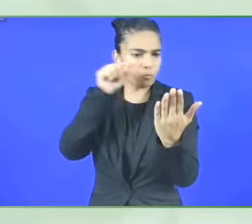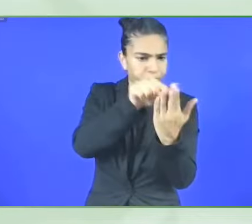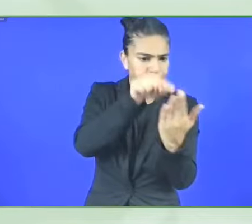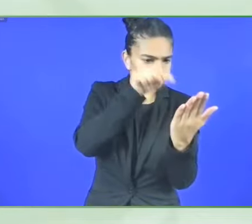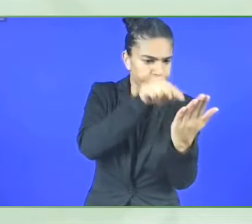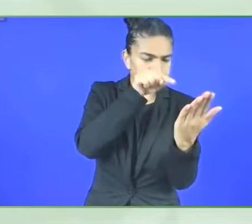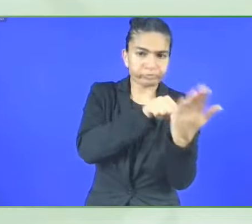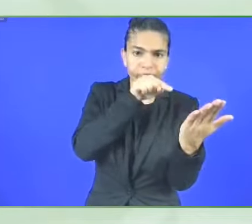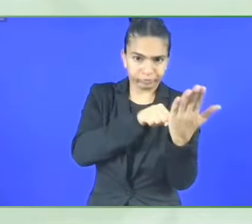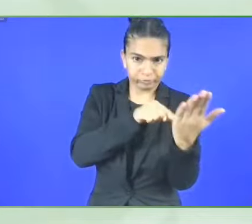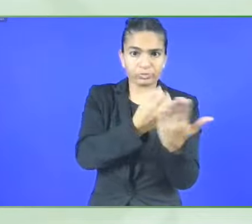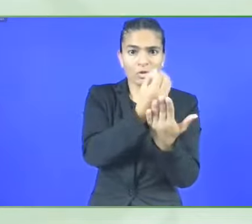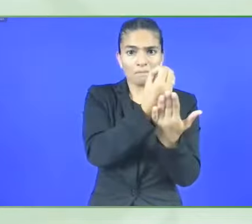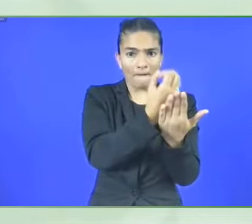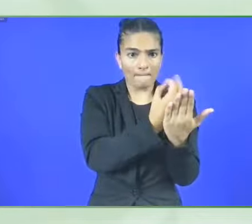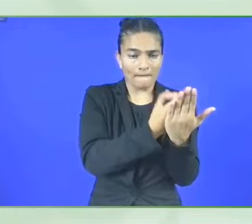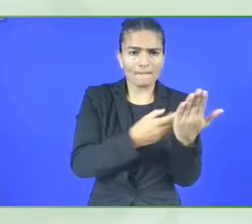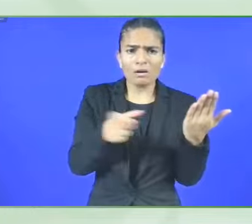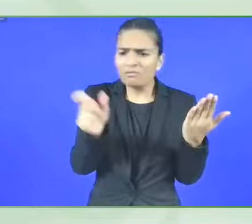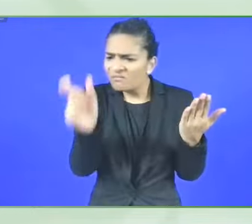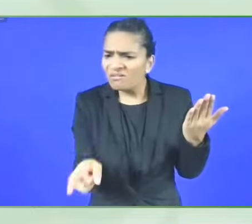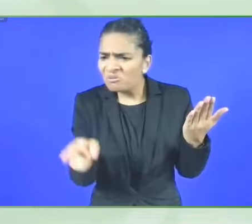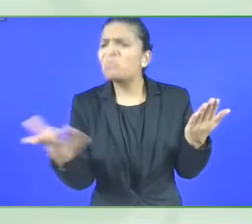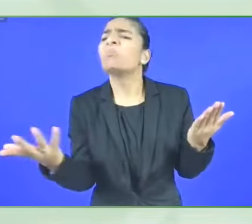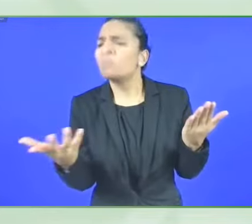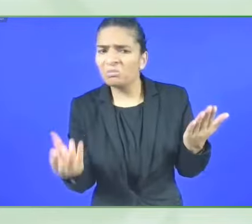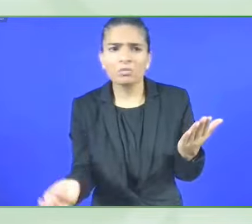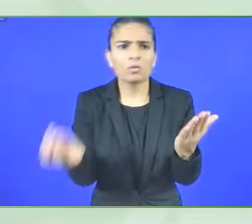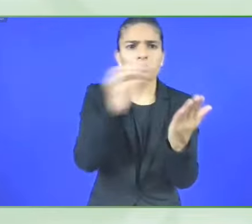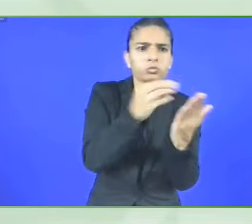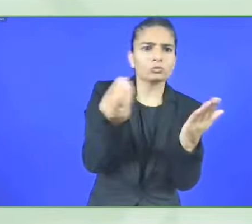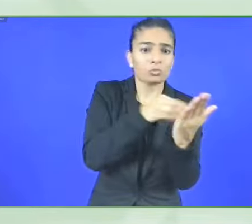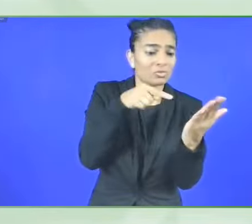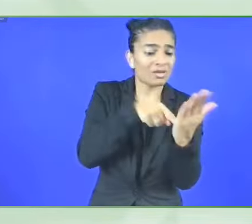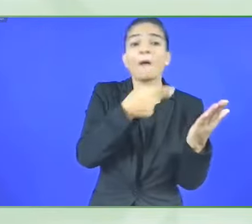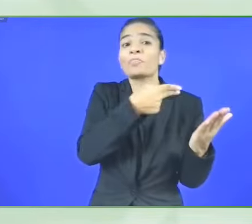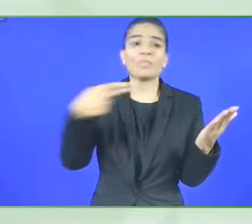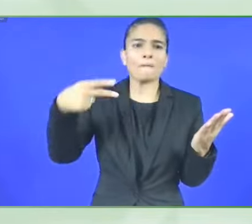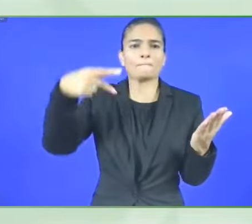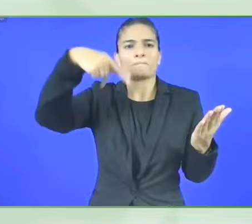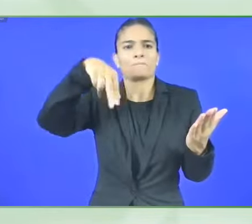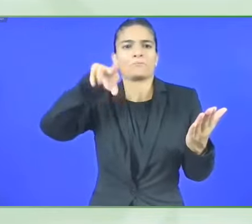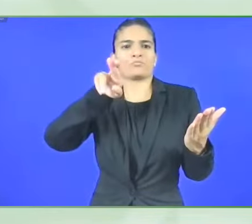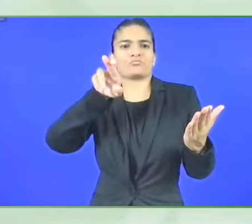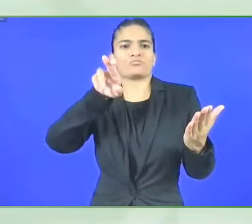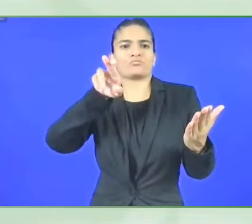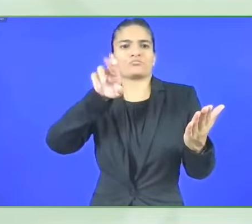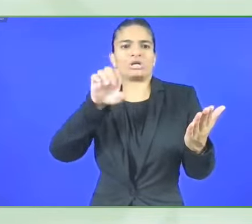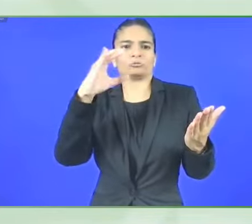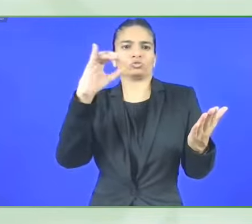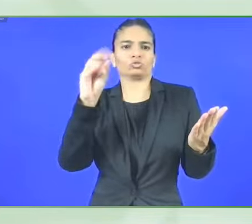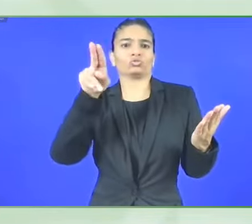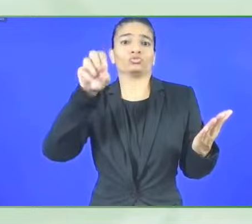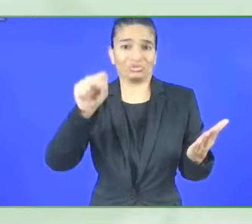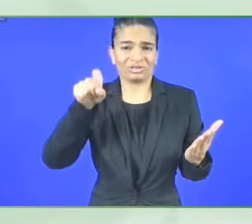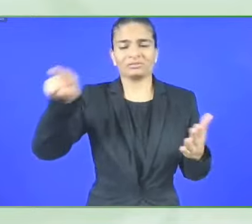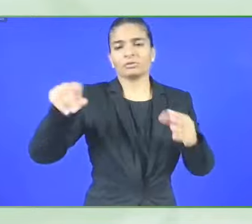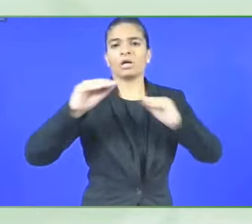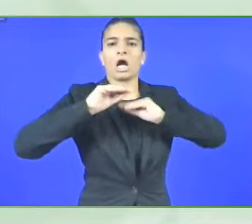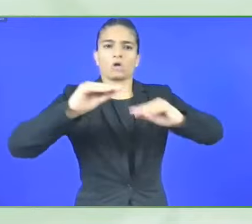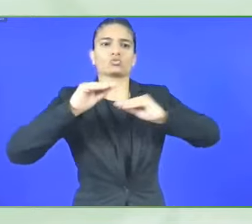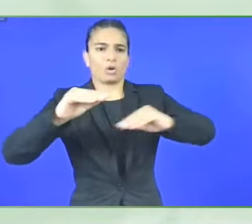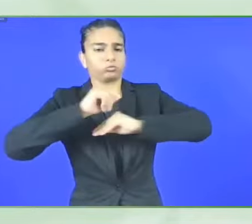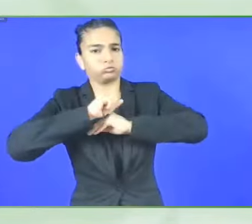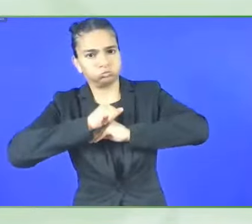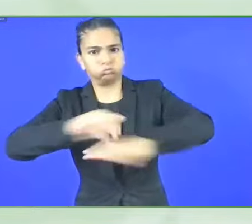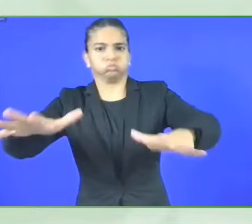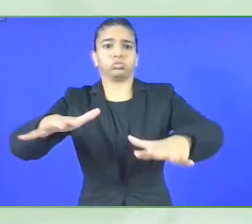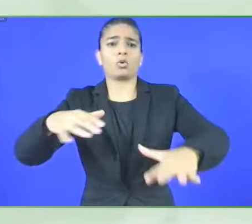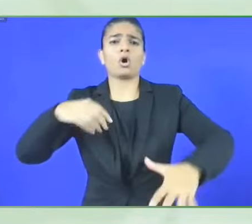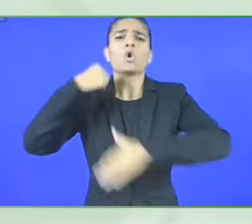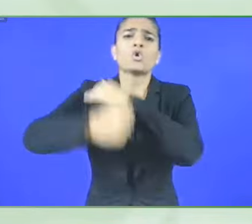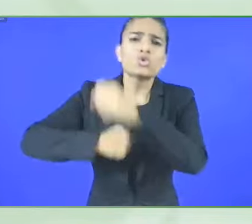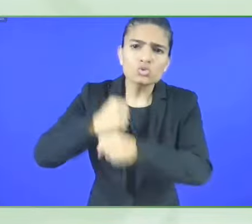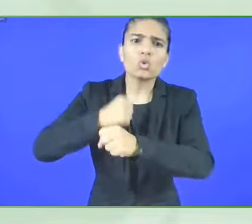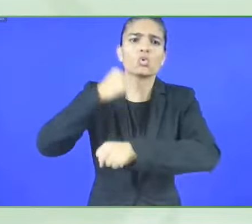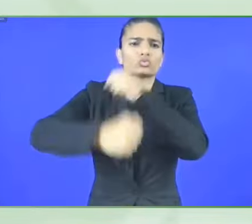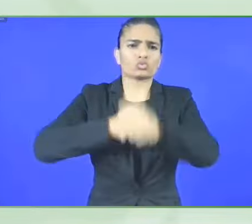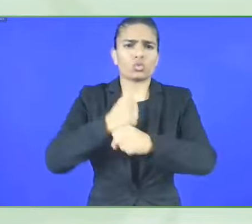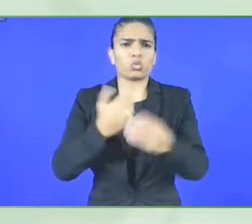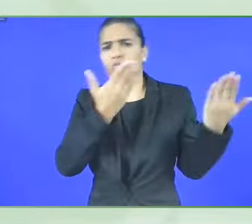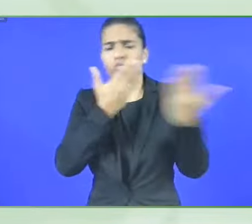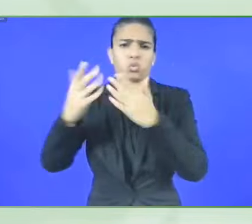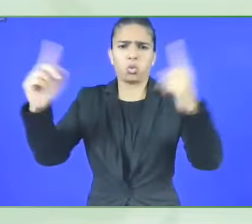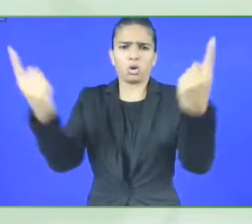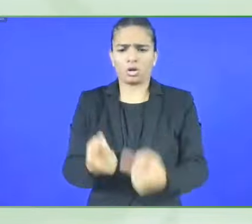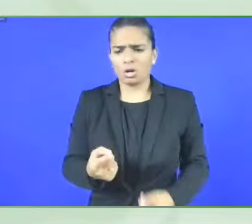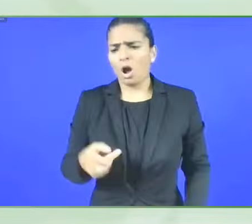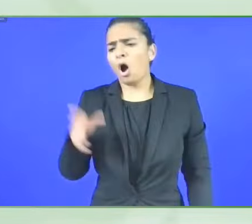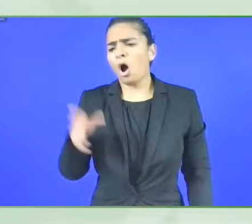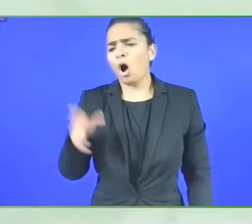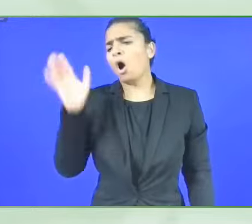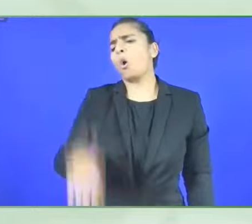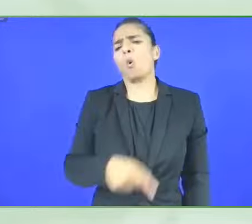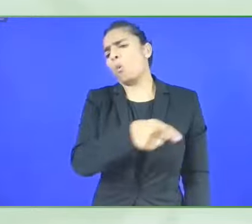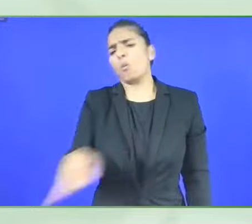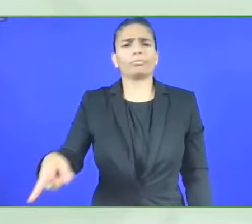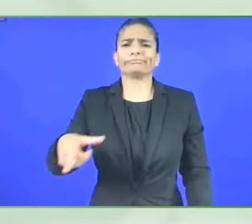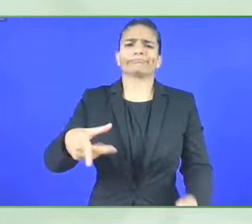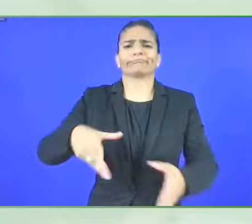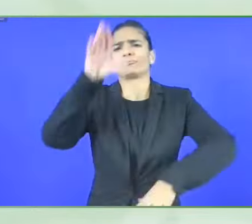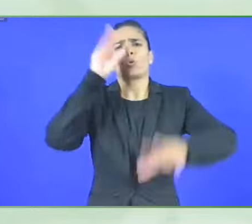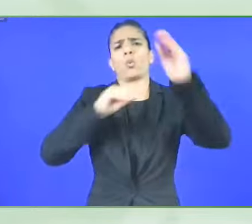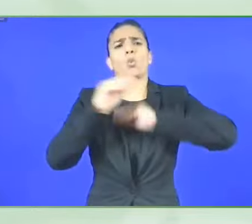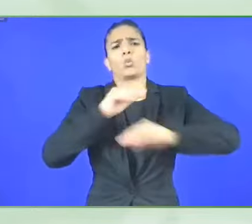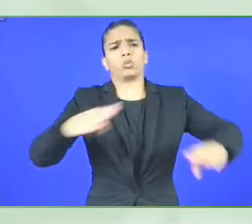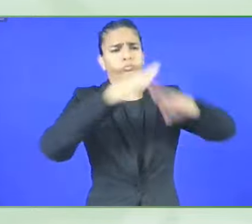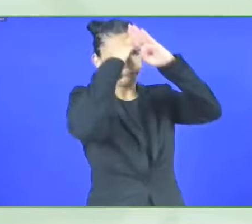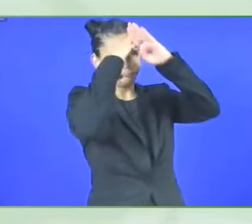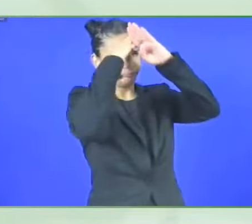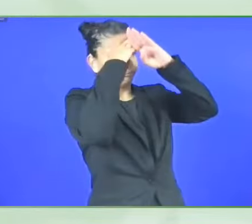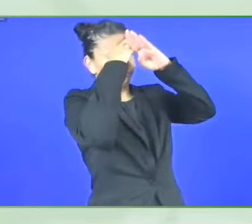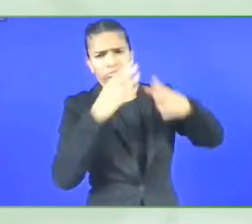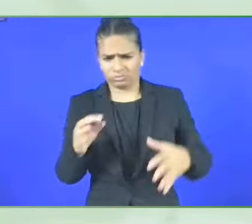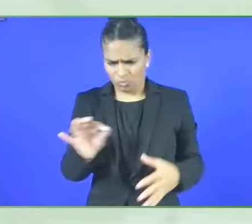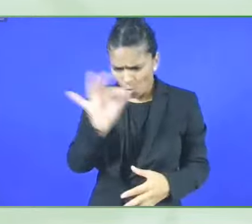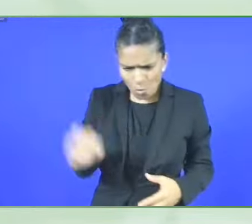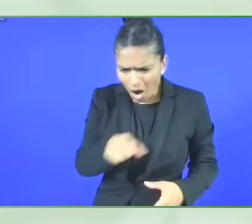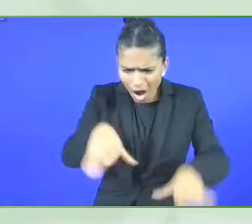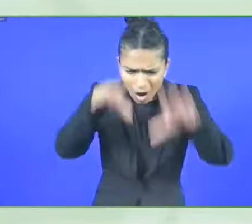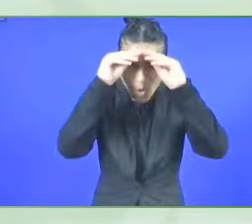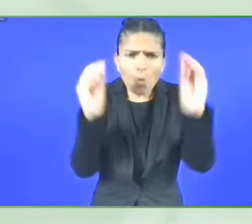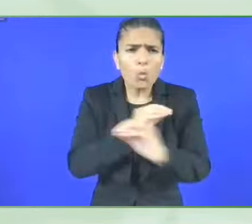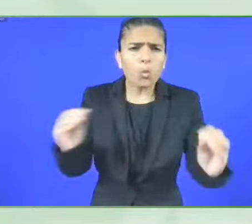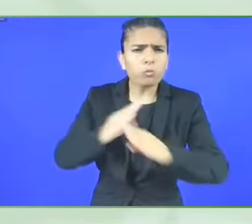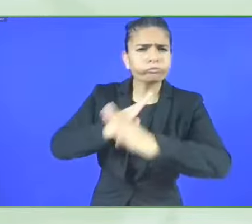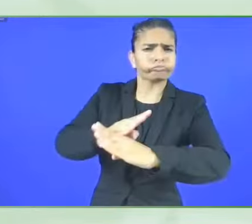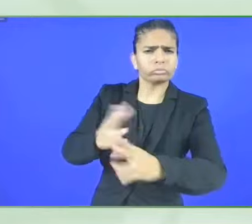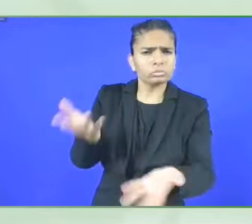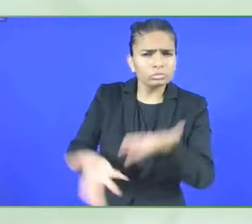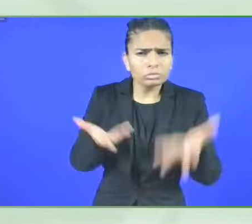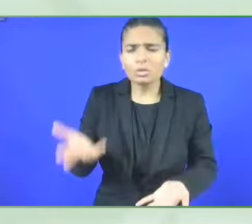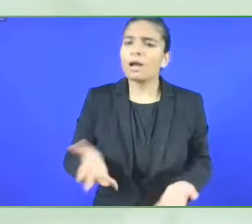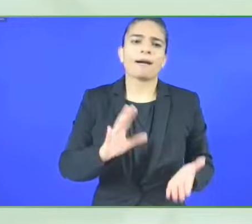Barsha will say more about it in a little while, but I will just say that universal